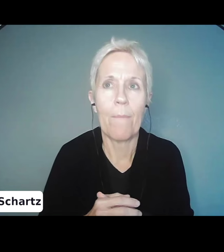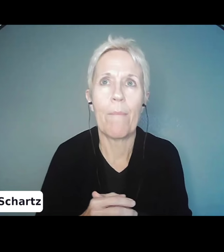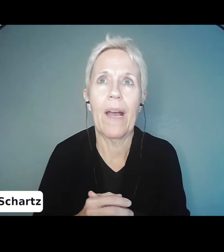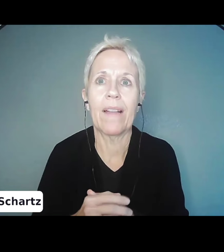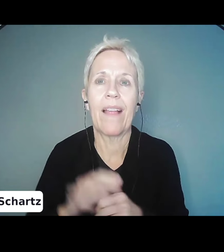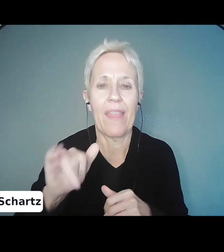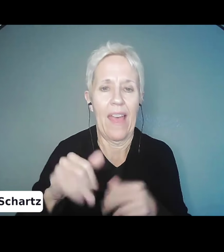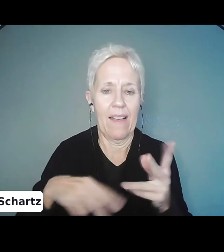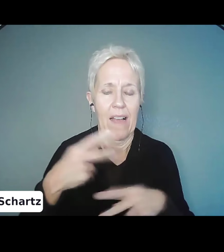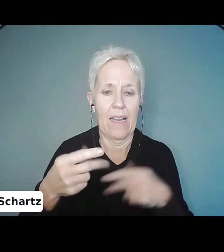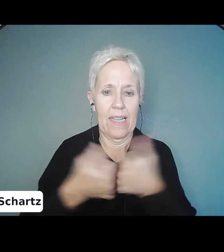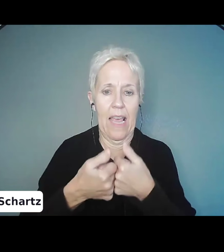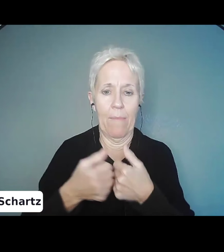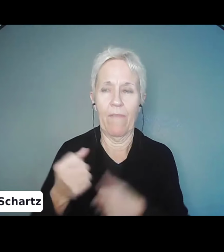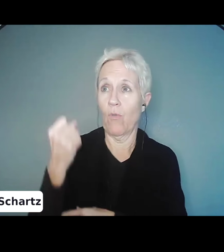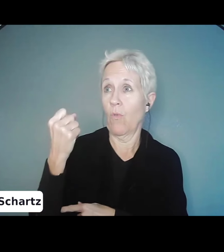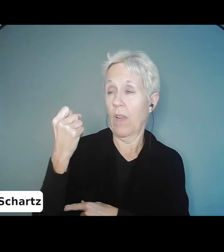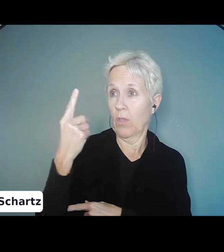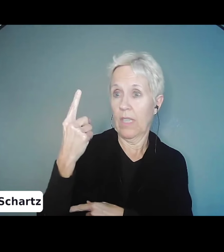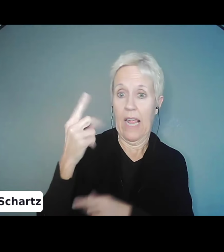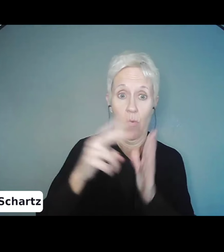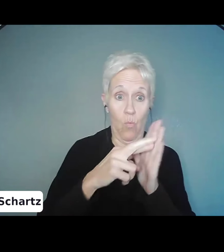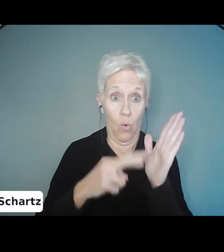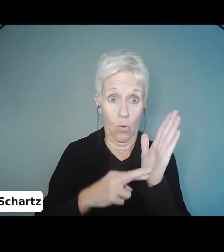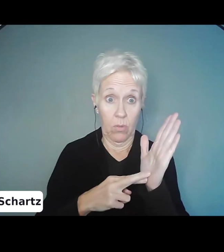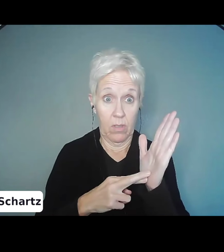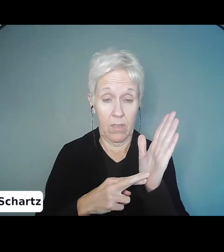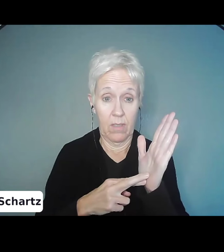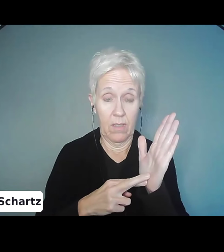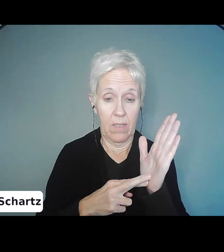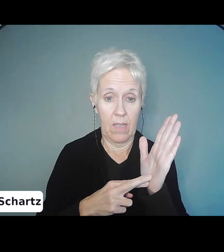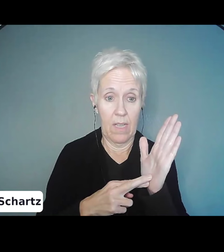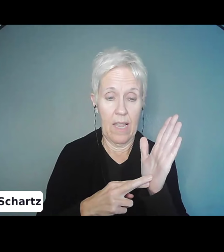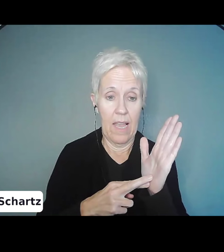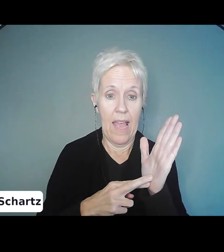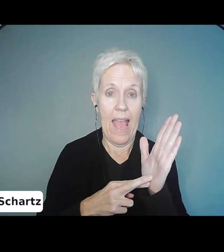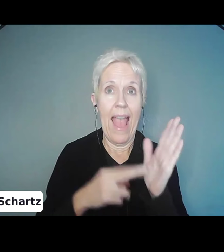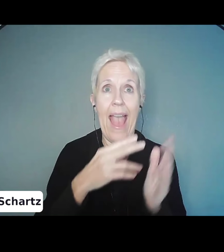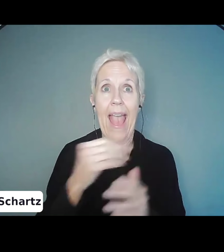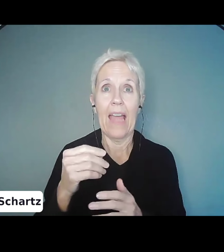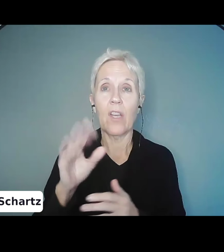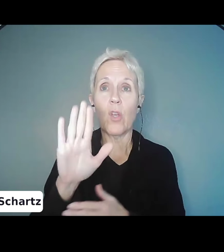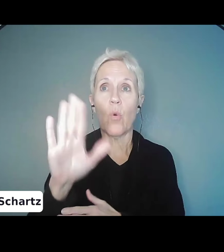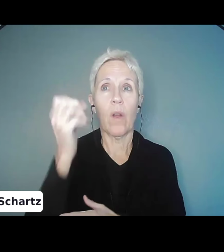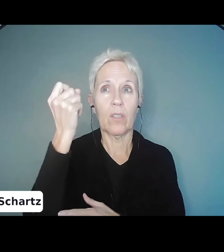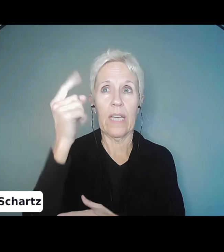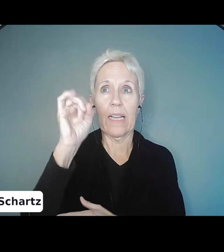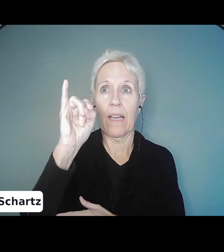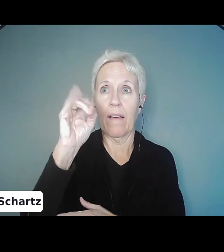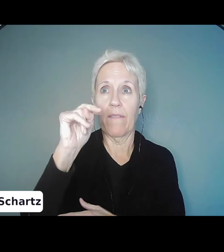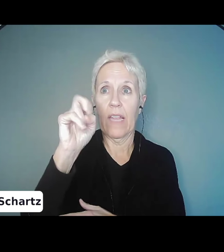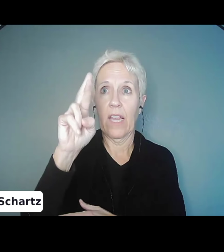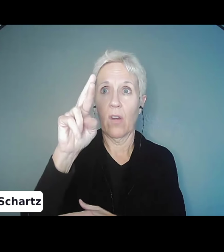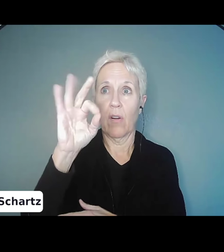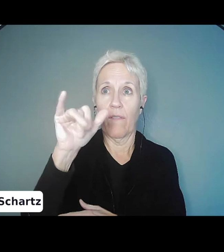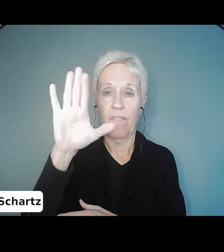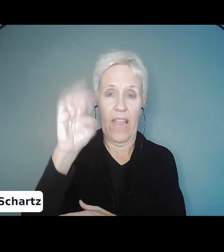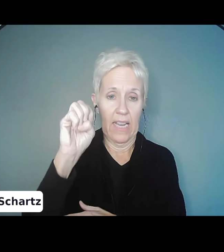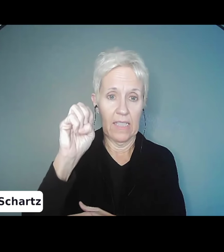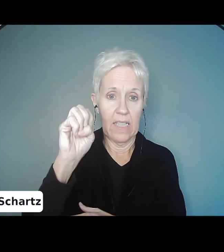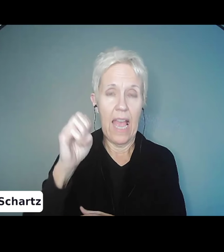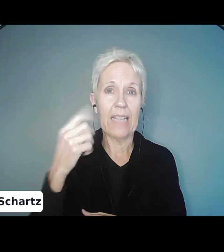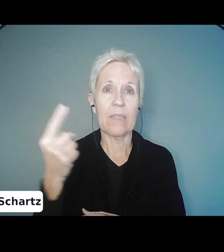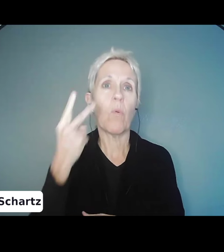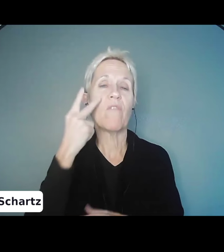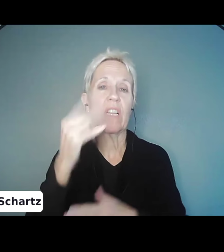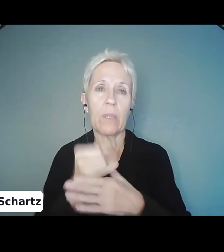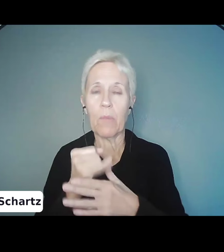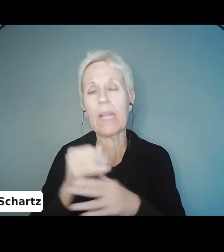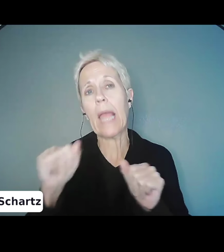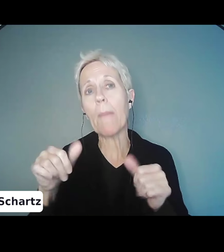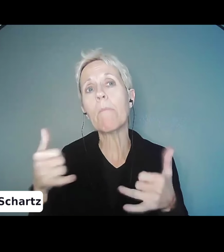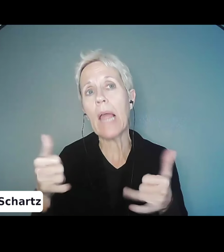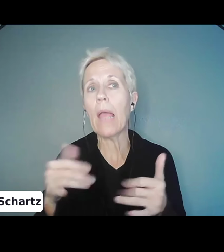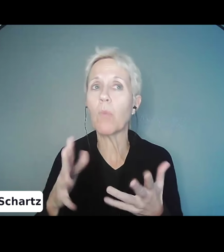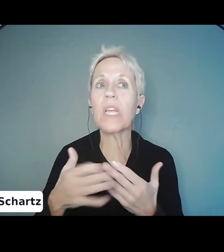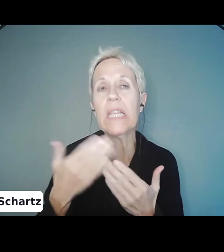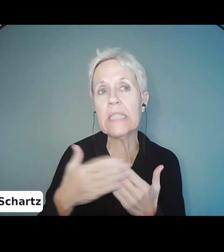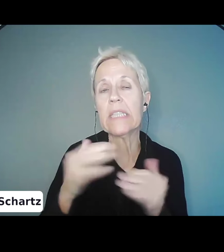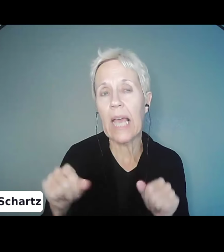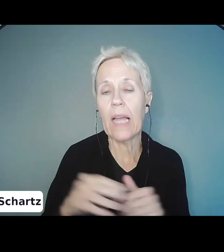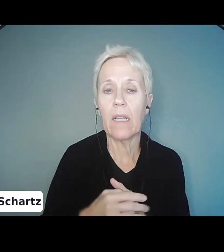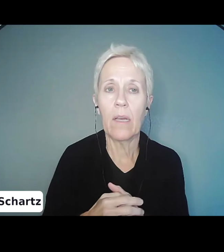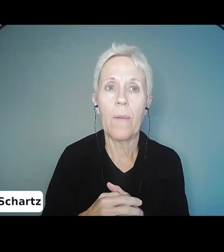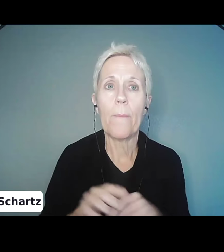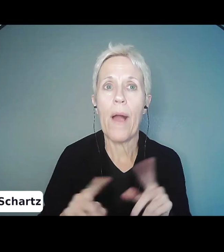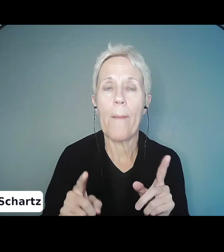So it is in some ways it more involved but also more open ended.